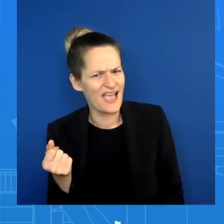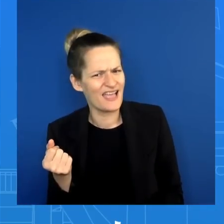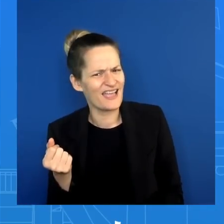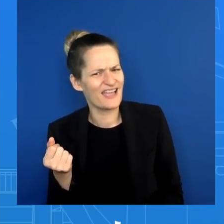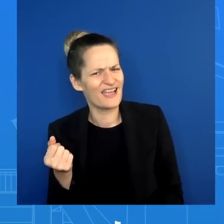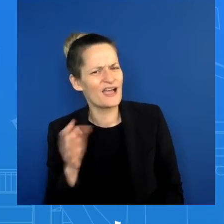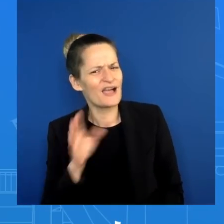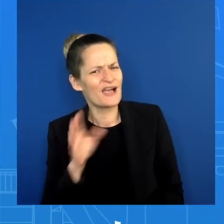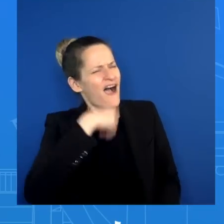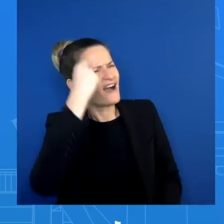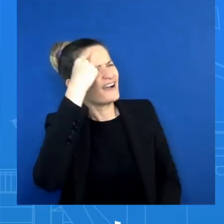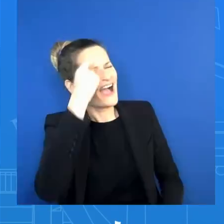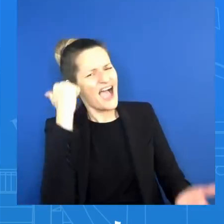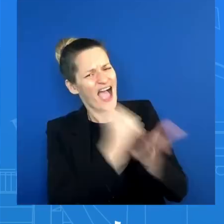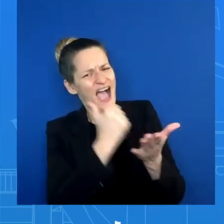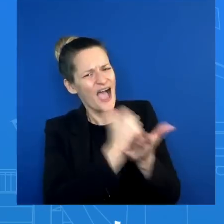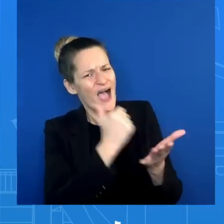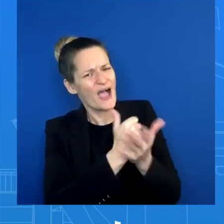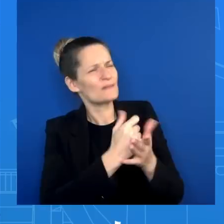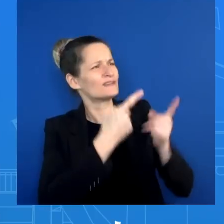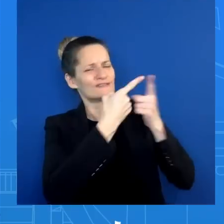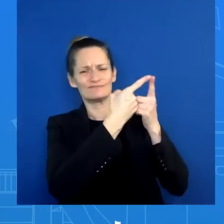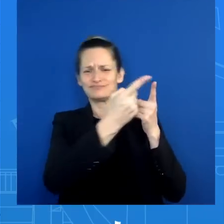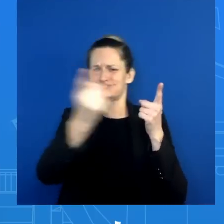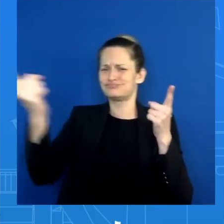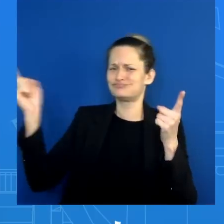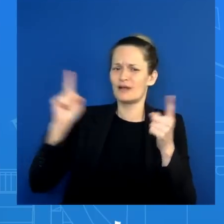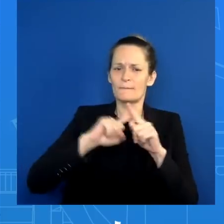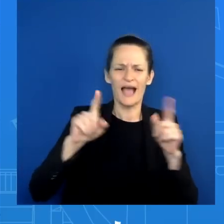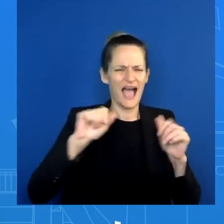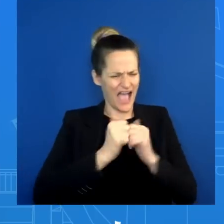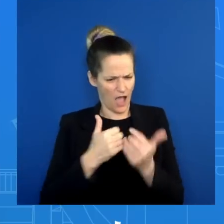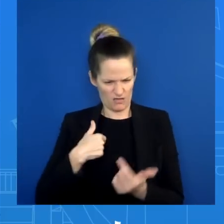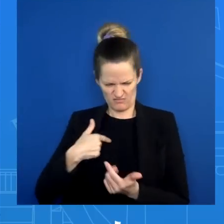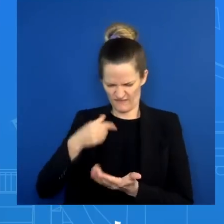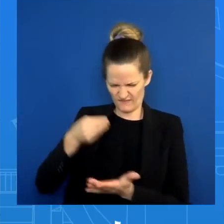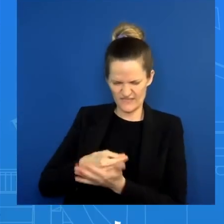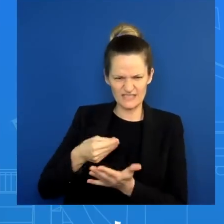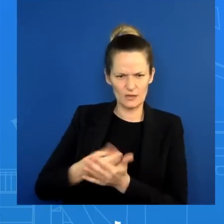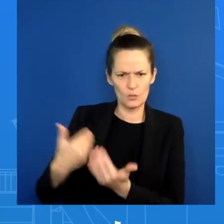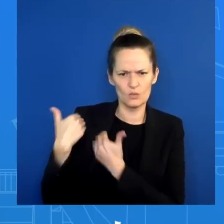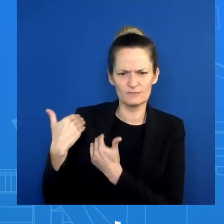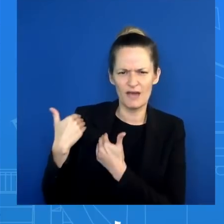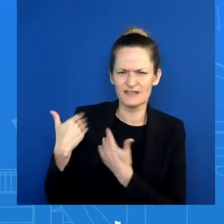but how is it fiscally responsible? Ms. Jean-Pierre: I mean, the way that the way that we are talking about it and what we're trying to say